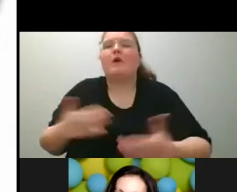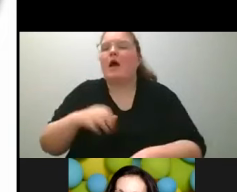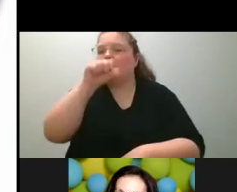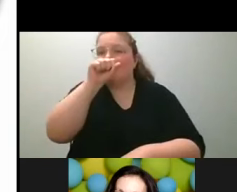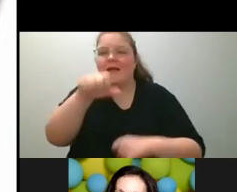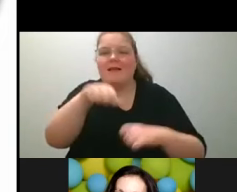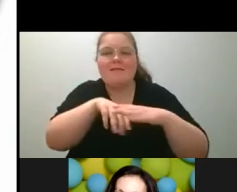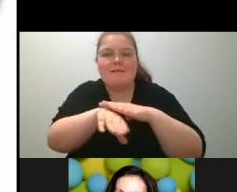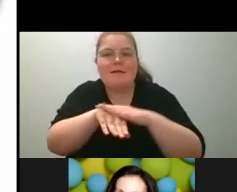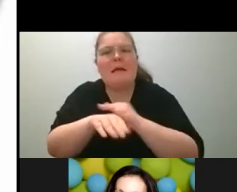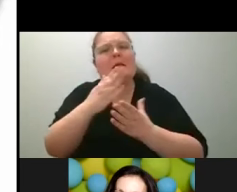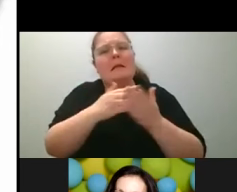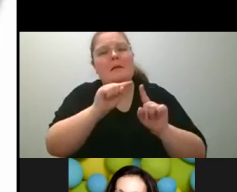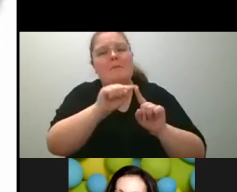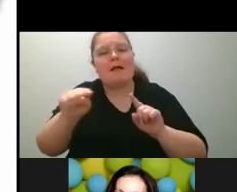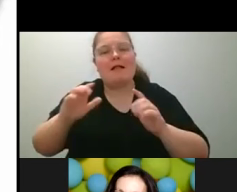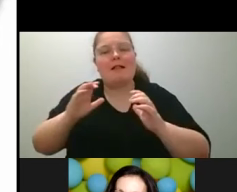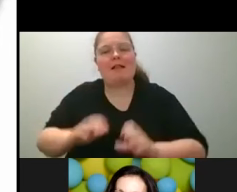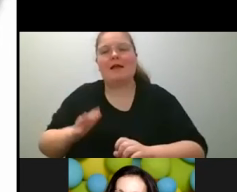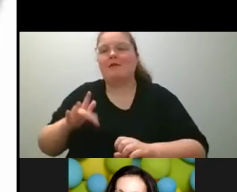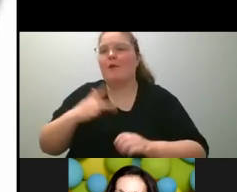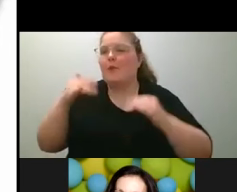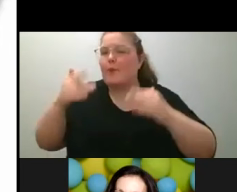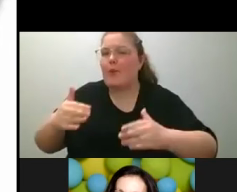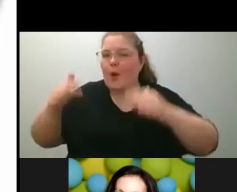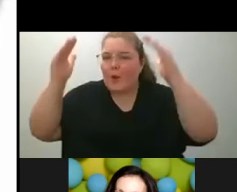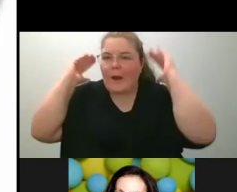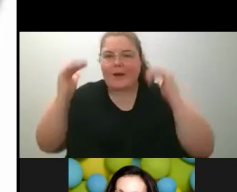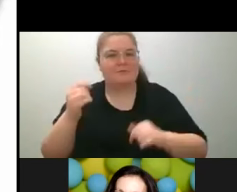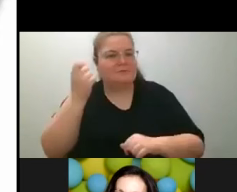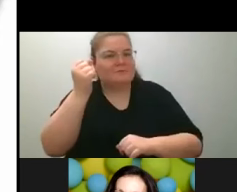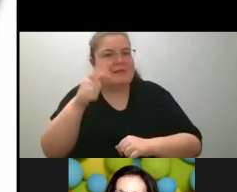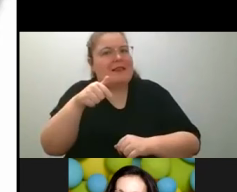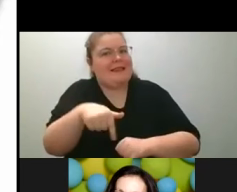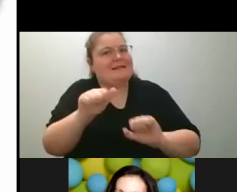to a lot of clients, be one of the easiest things that they do in their day.